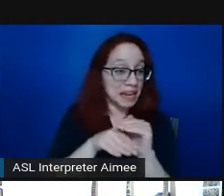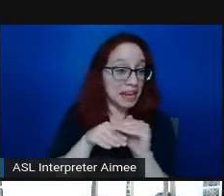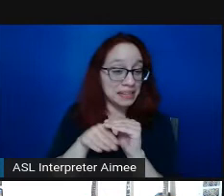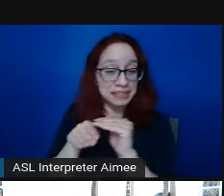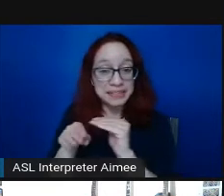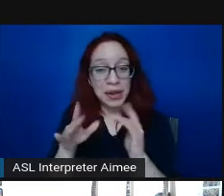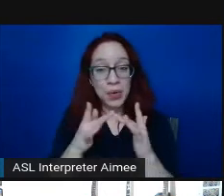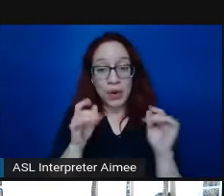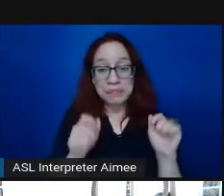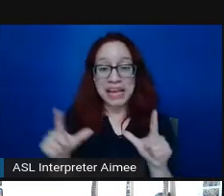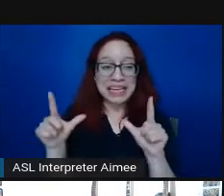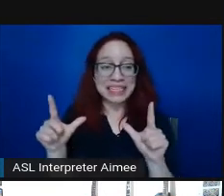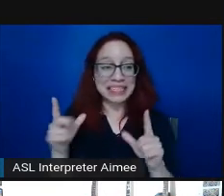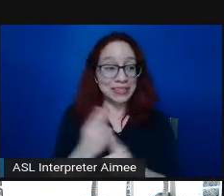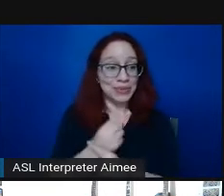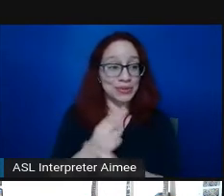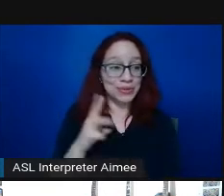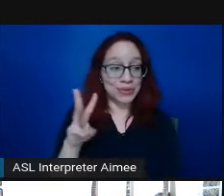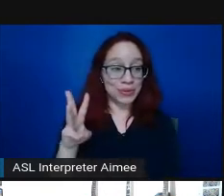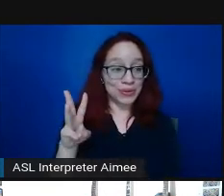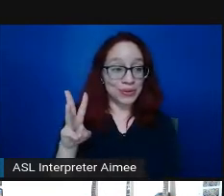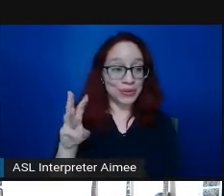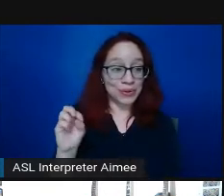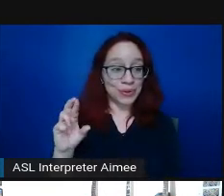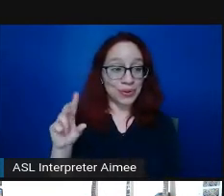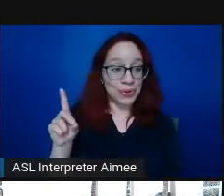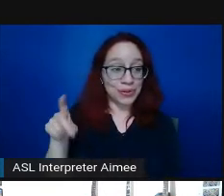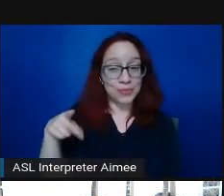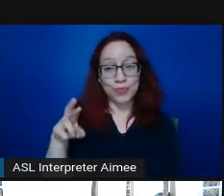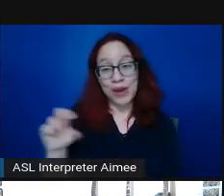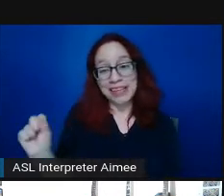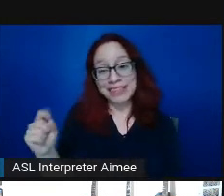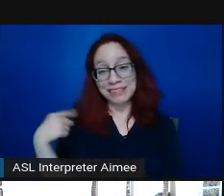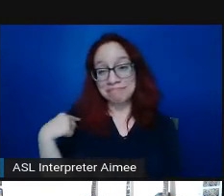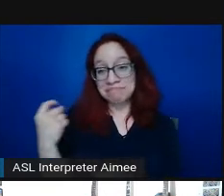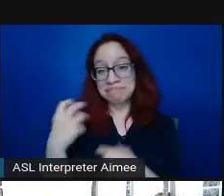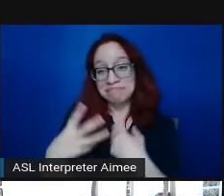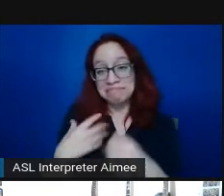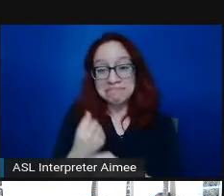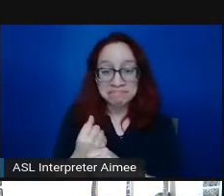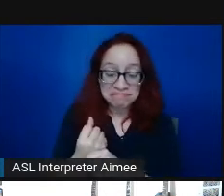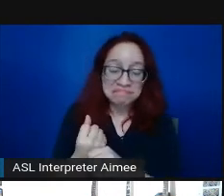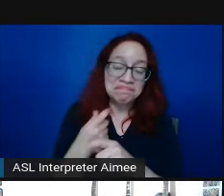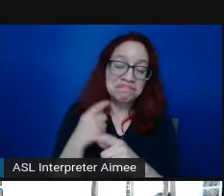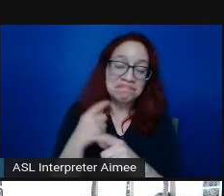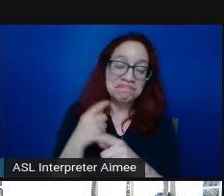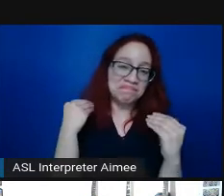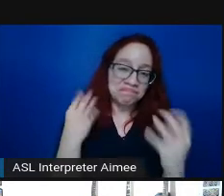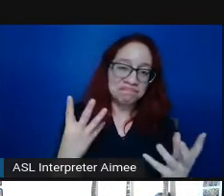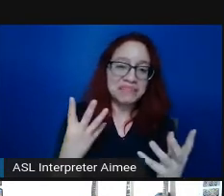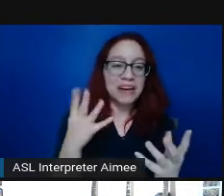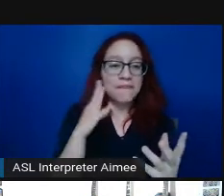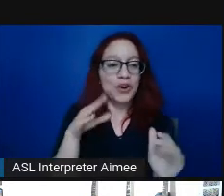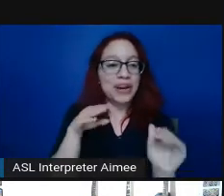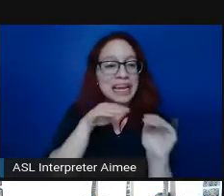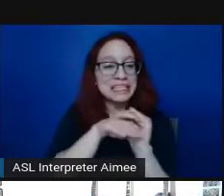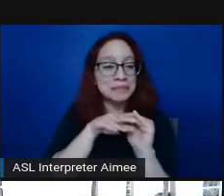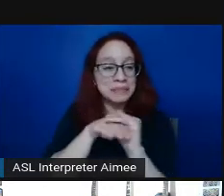using WordPress over the years and have contributed something to accessibility in the core.